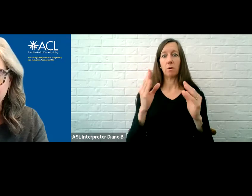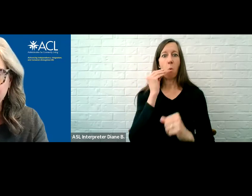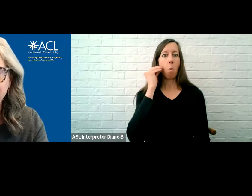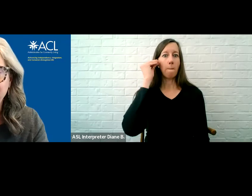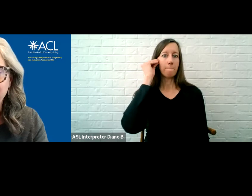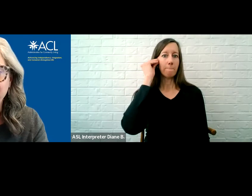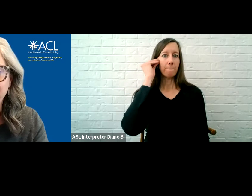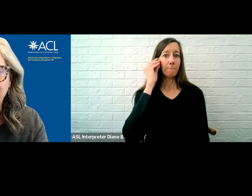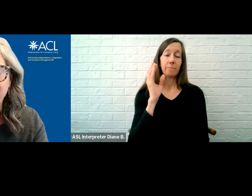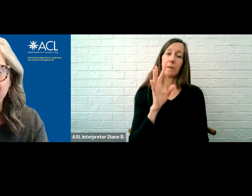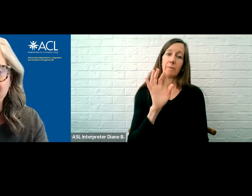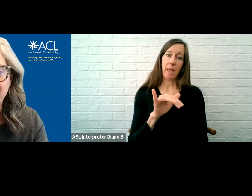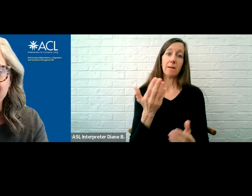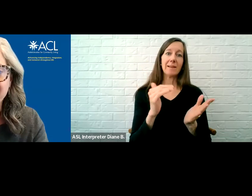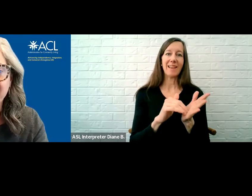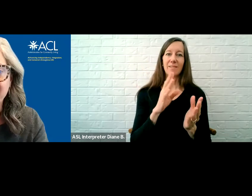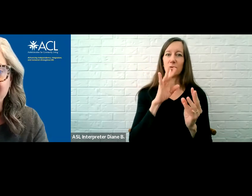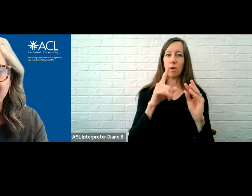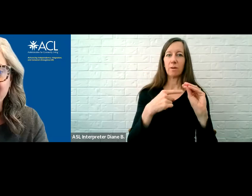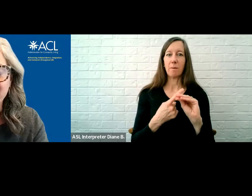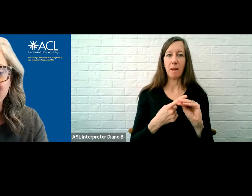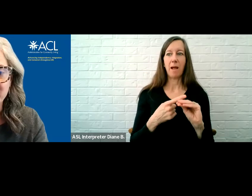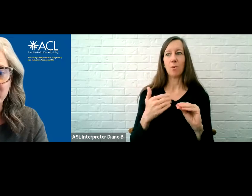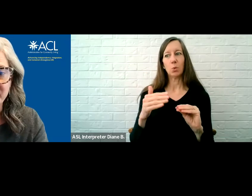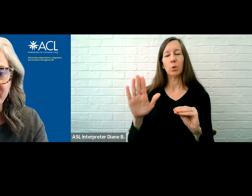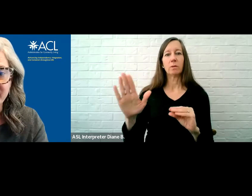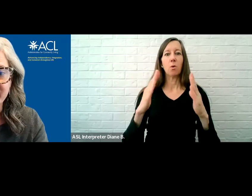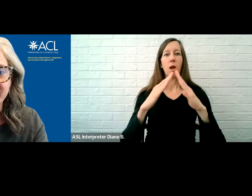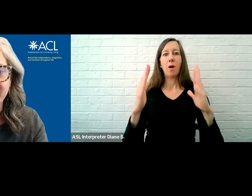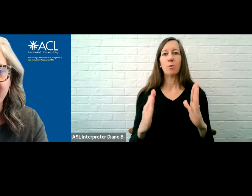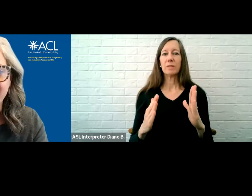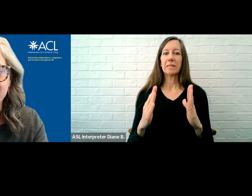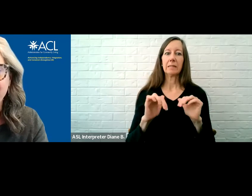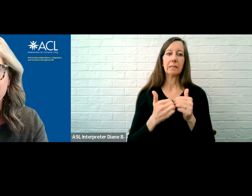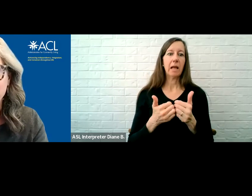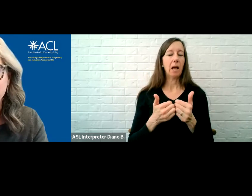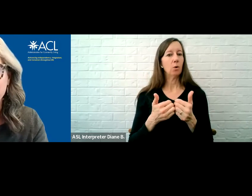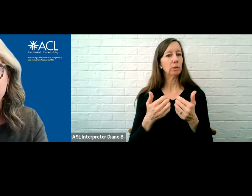fragility of your Housing given the current circumstances and that case, managers, or